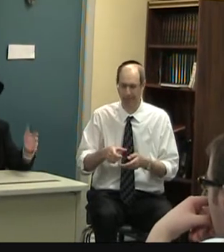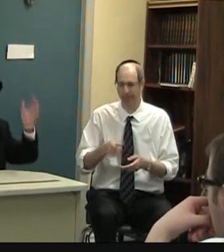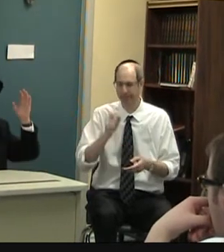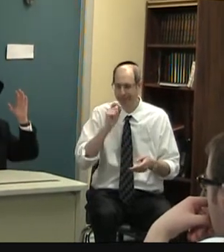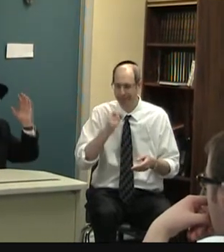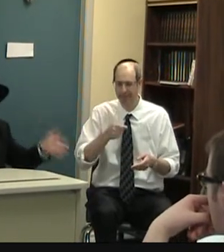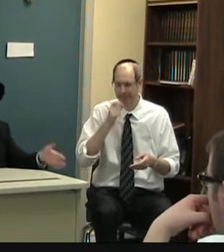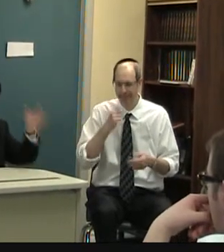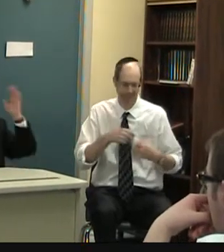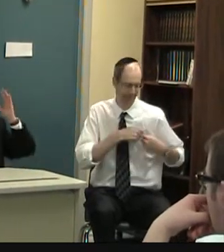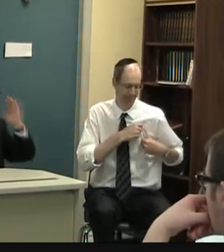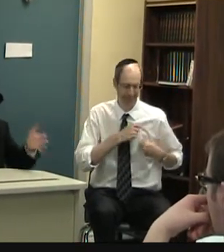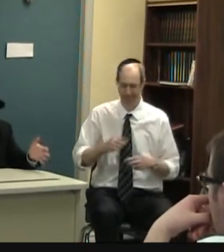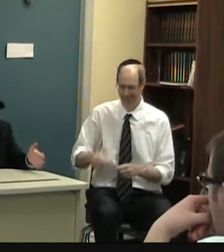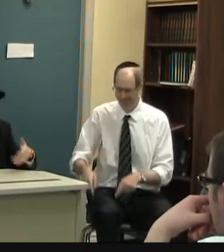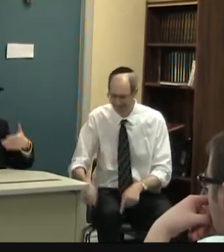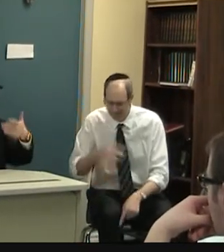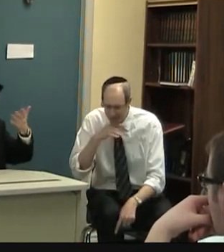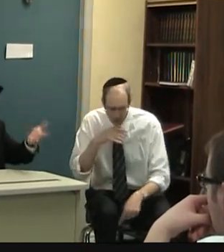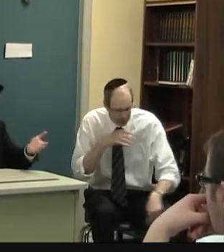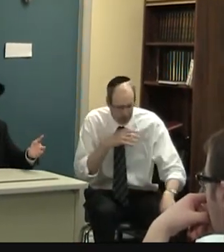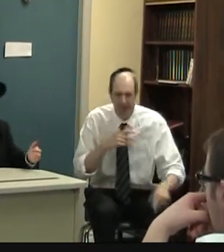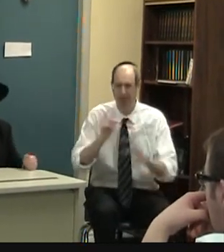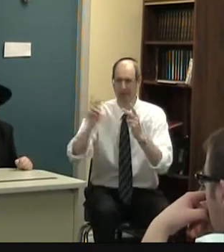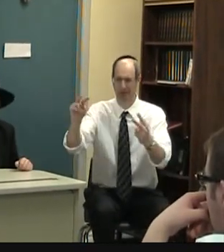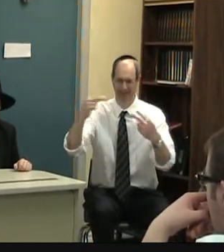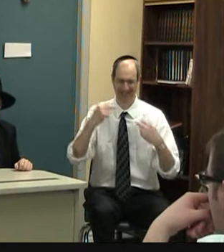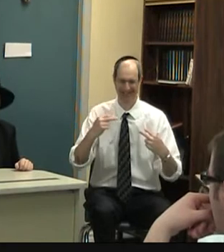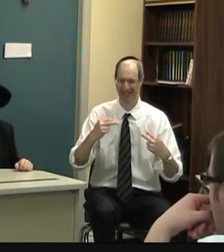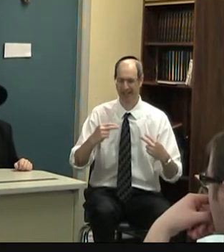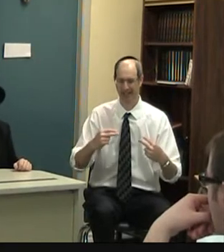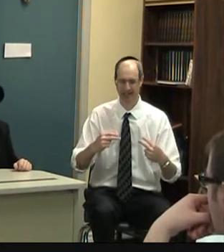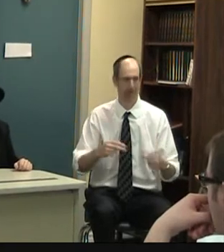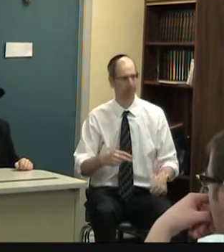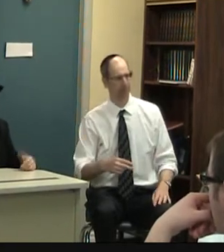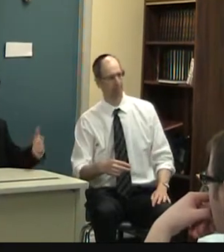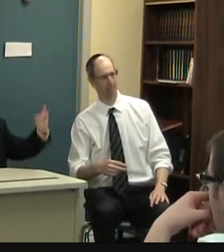His clothing is ripped - shoes are ripped they see that he's not spending time with oat elvin he's been sleeping in the street he's